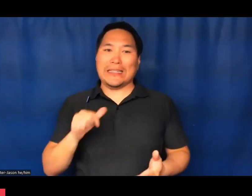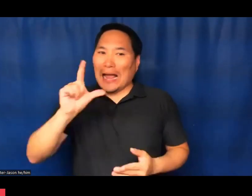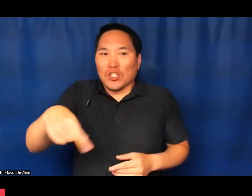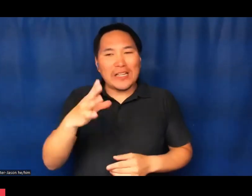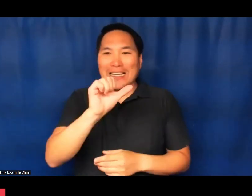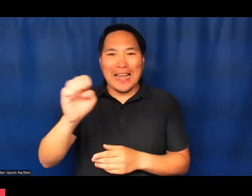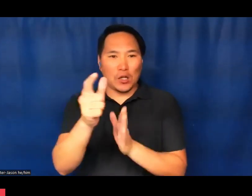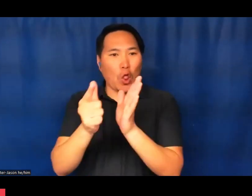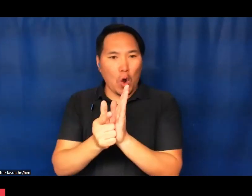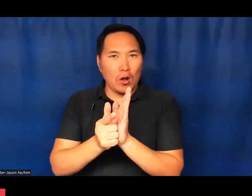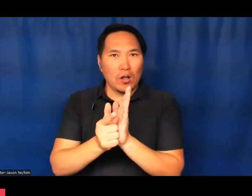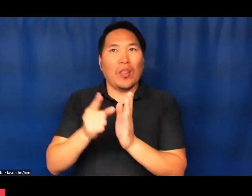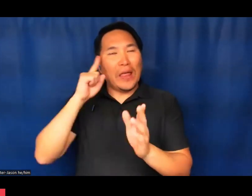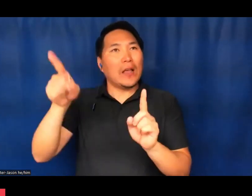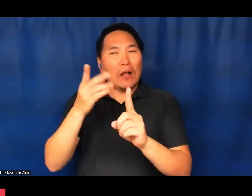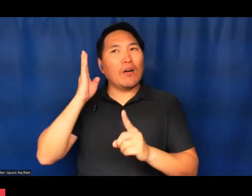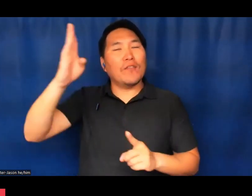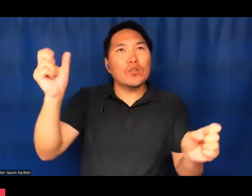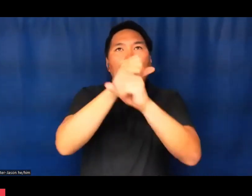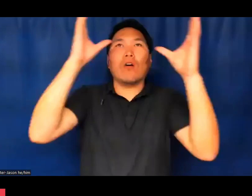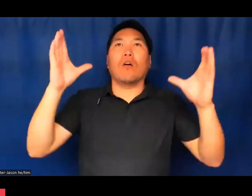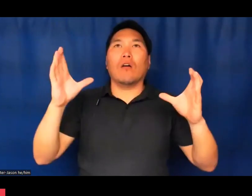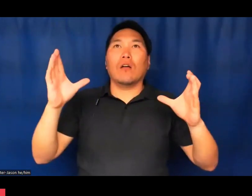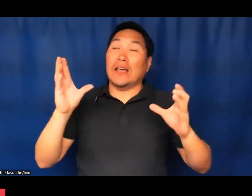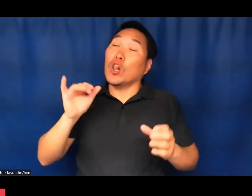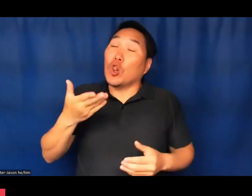The picture ahead of us in terms of the case law does look bleak.